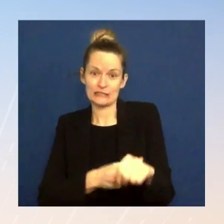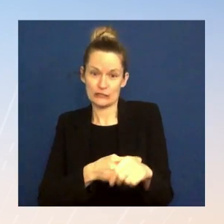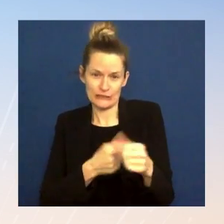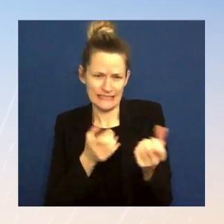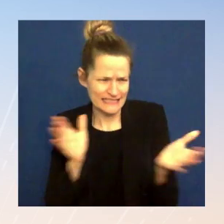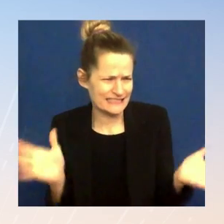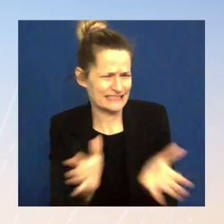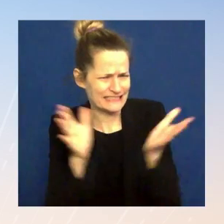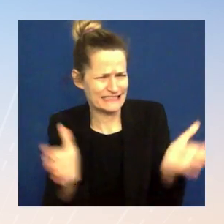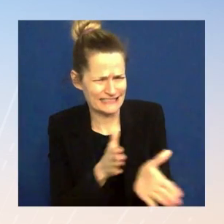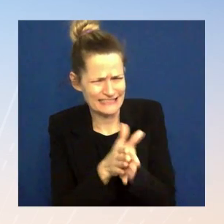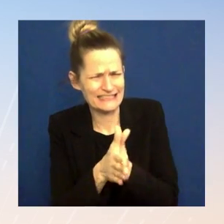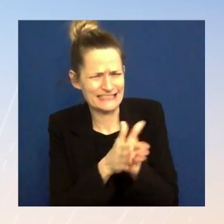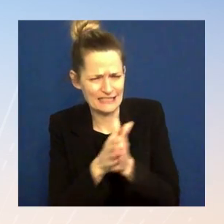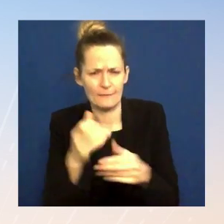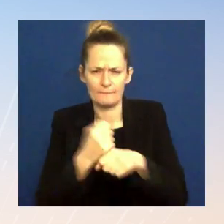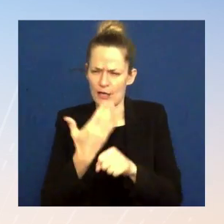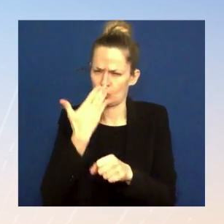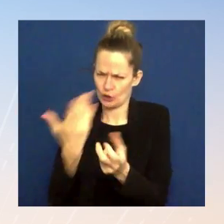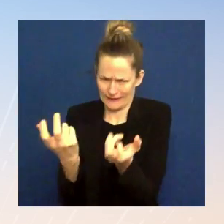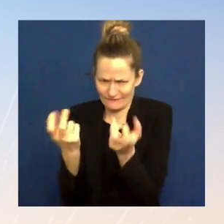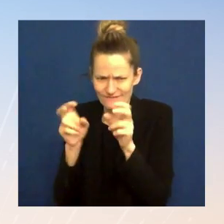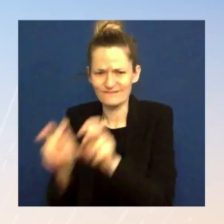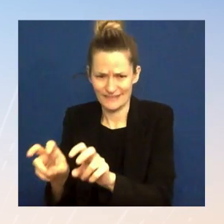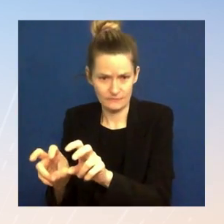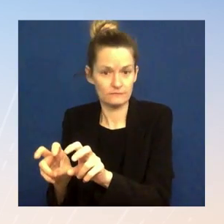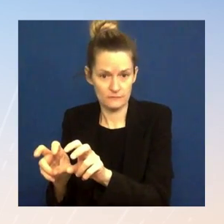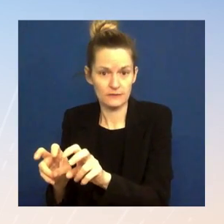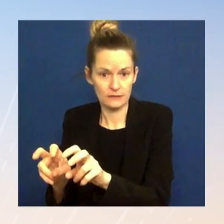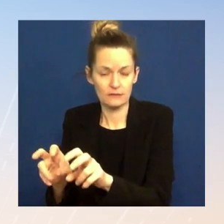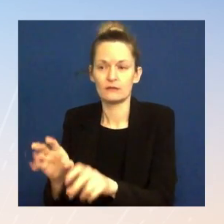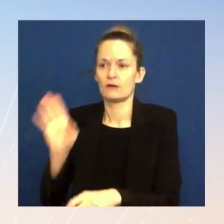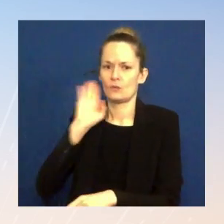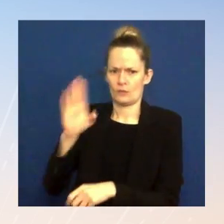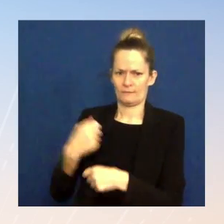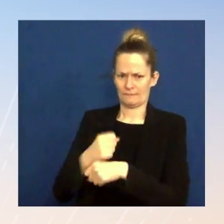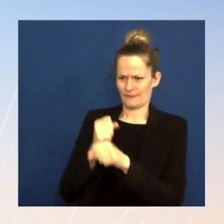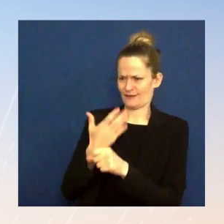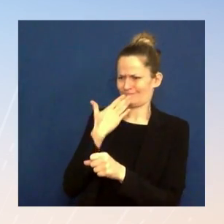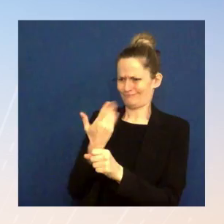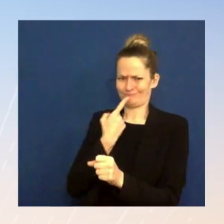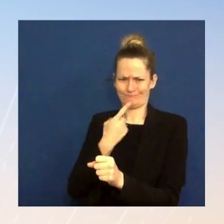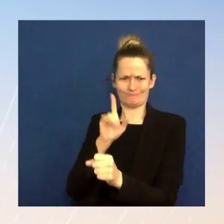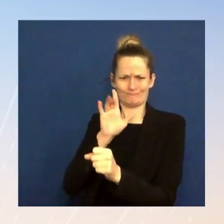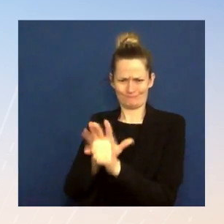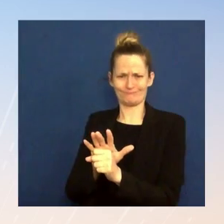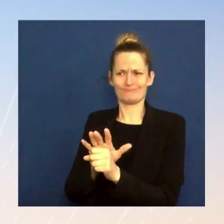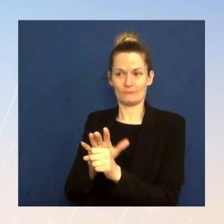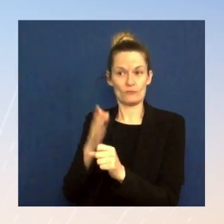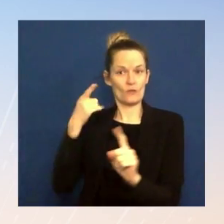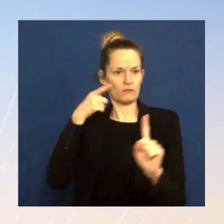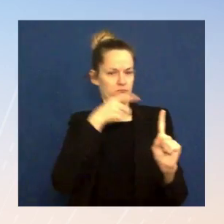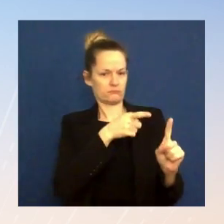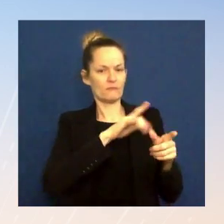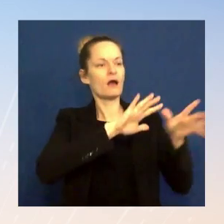that will deliver on his commitments, both with respect to climate and with respect to economic growth in the United States. The Press: Do you not see this as his credibility weakened